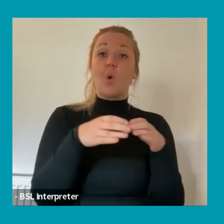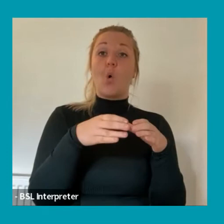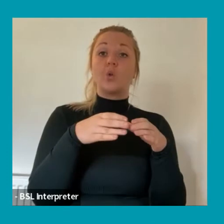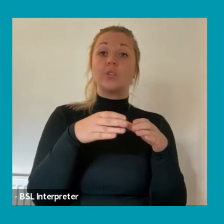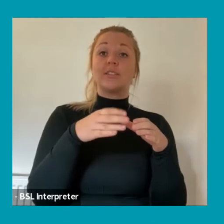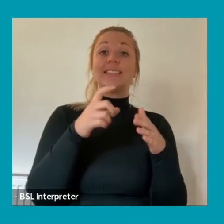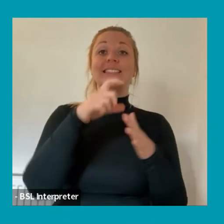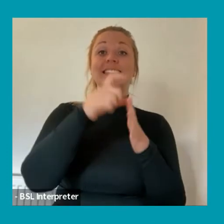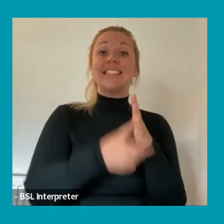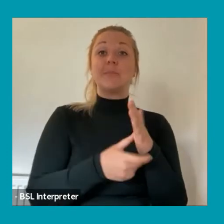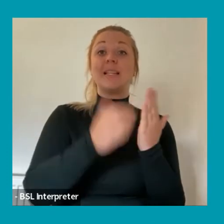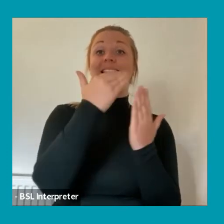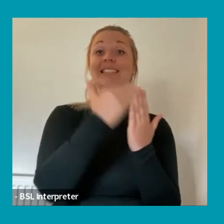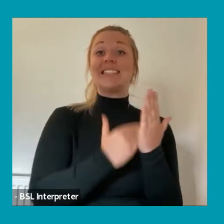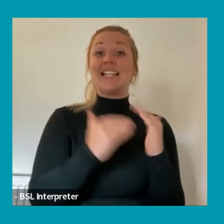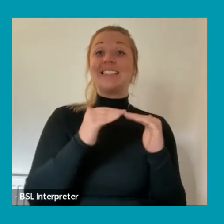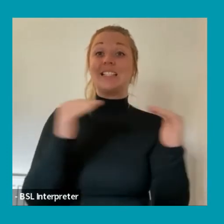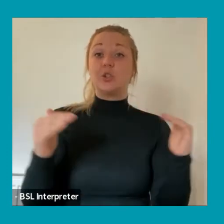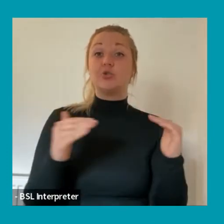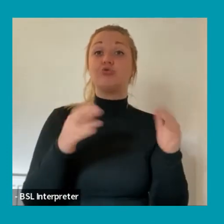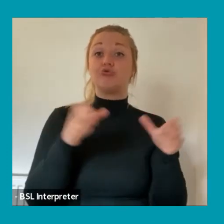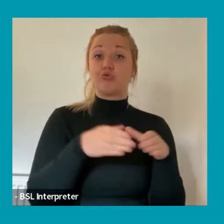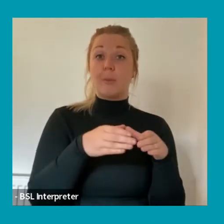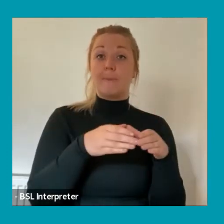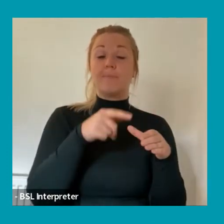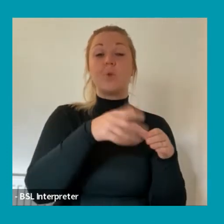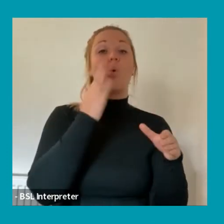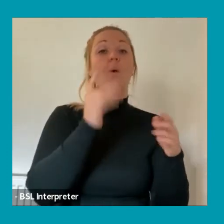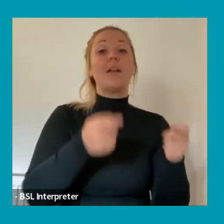And when it got presented to the Equalitiy committee and the governing body,